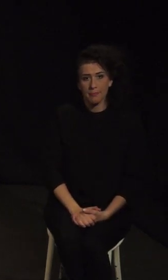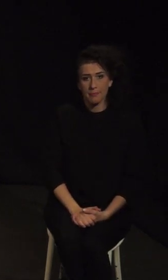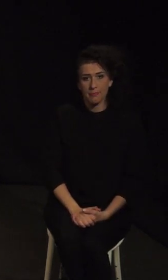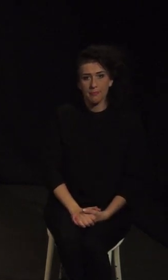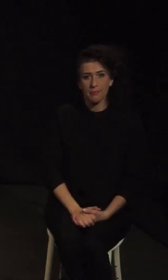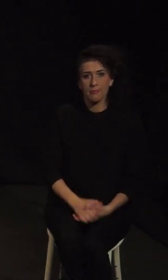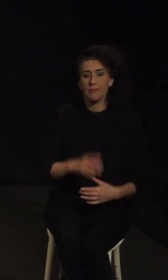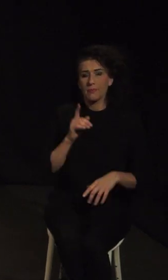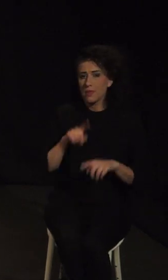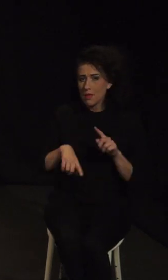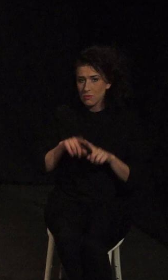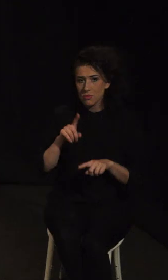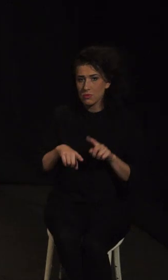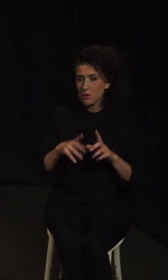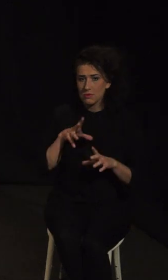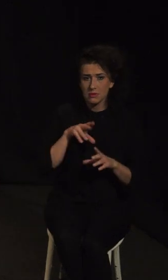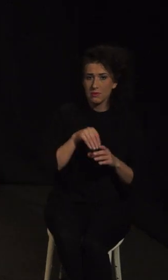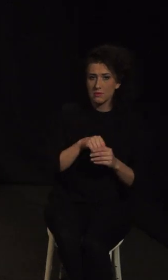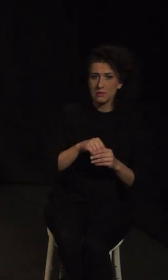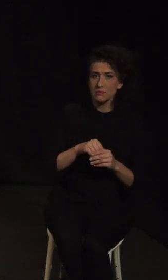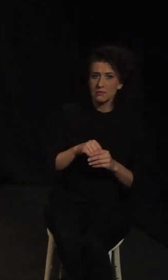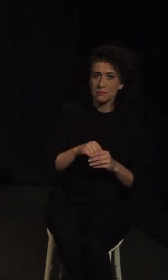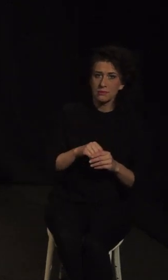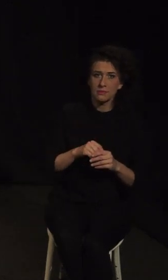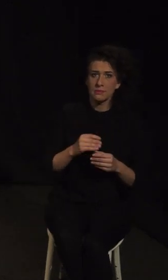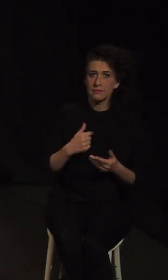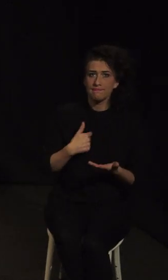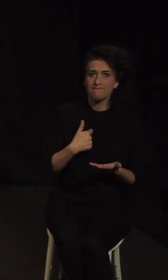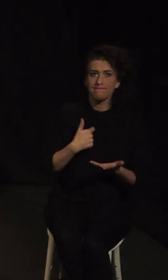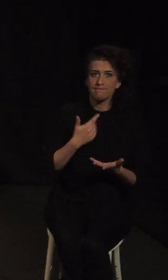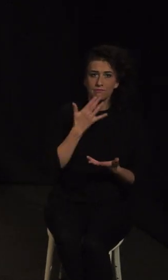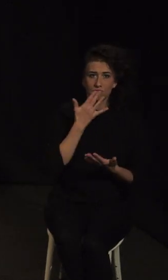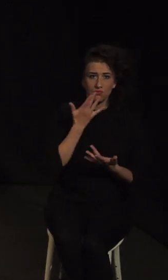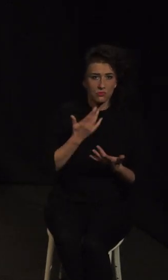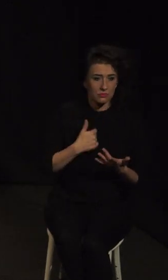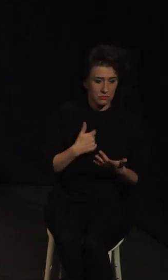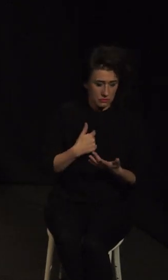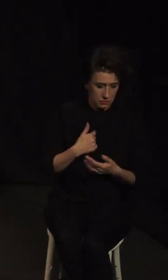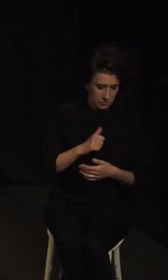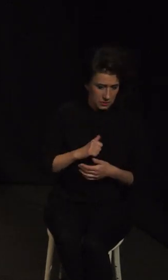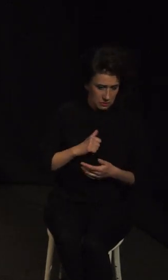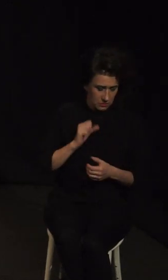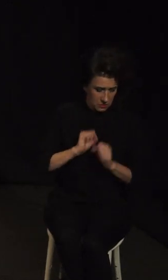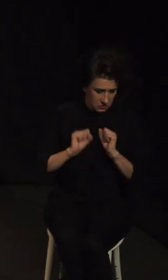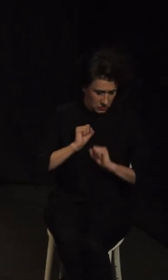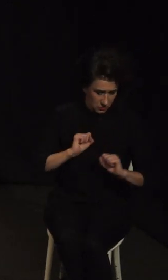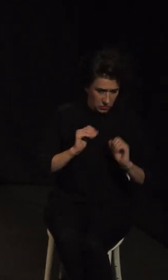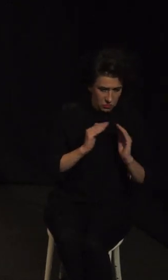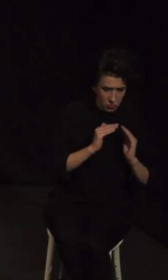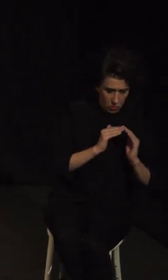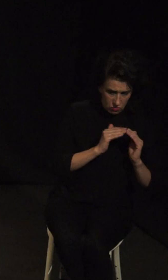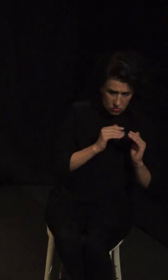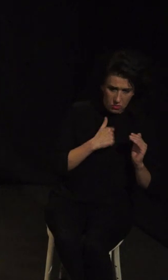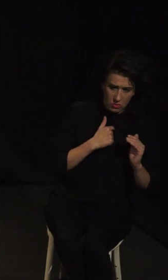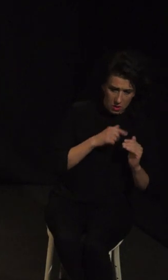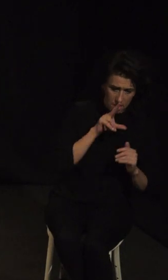Of course... When I practice at home, I talk to myself,